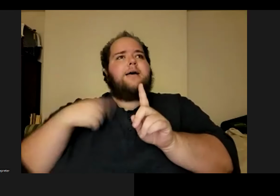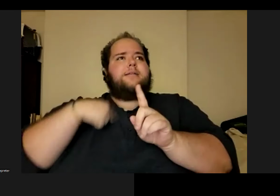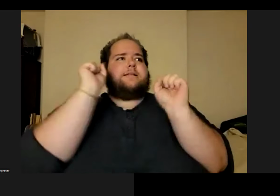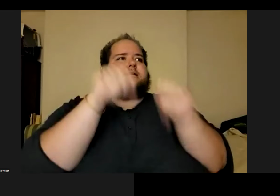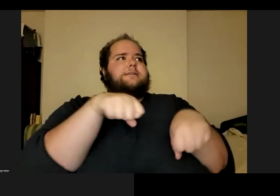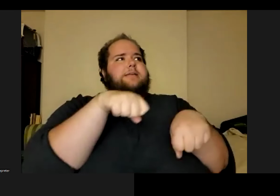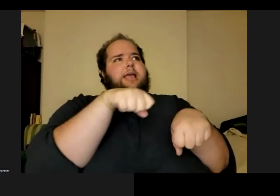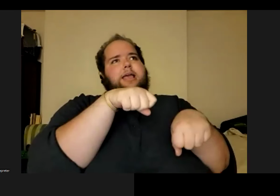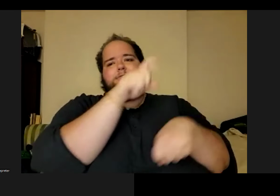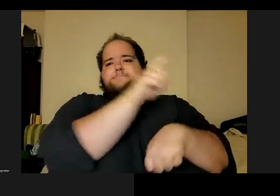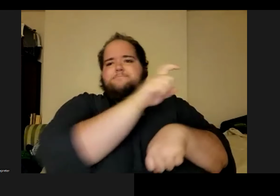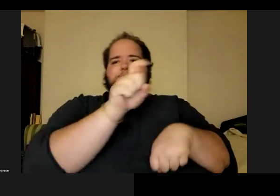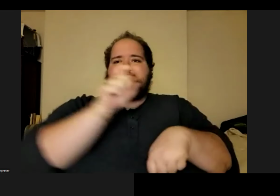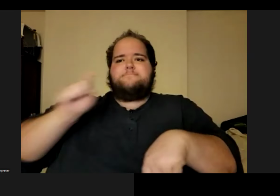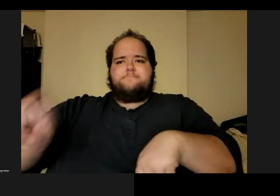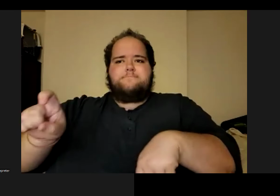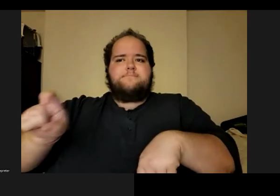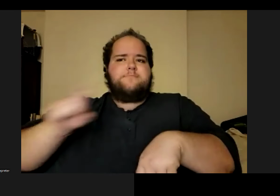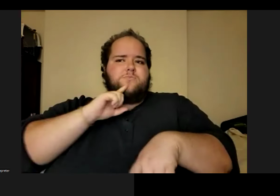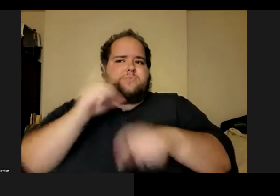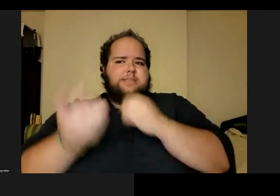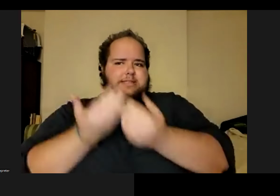pull things from it and copy and paste onto another document.